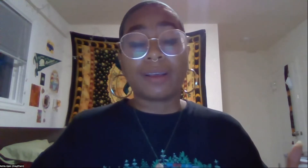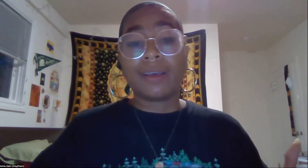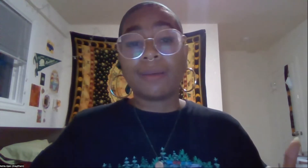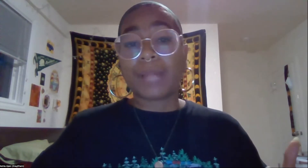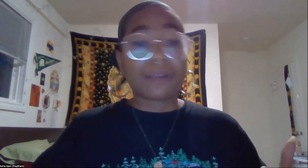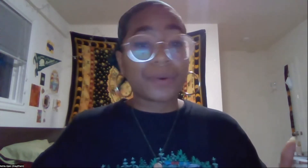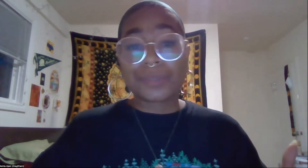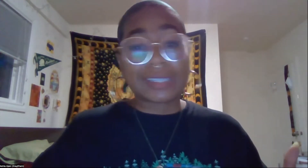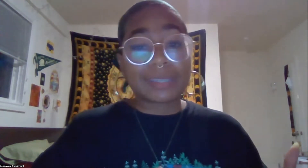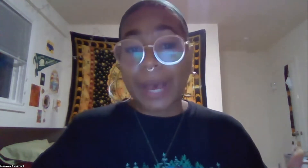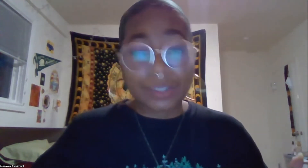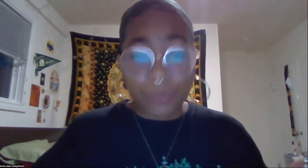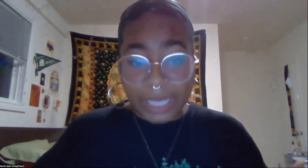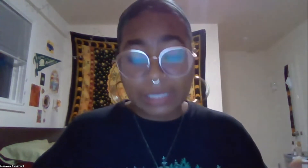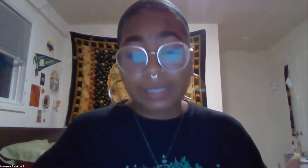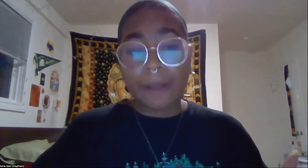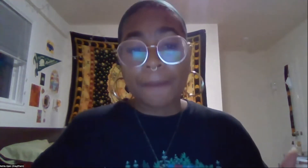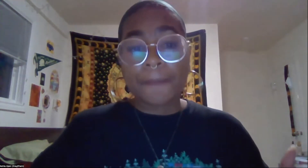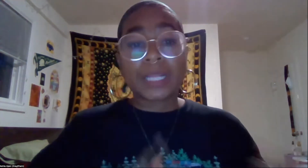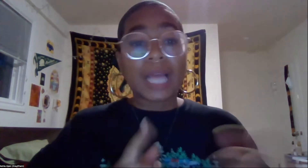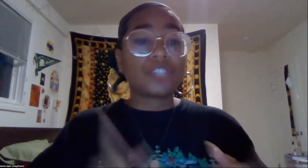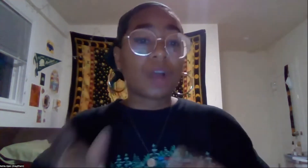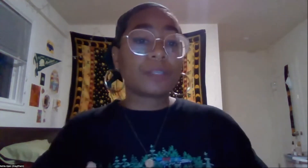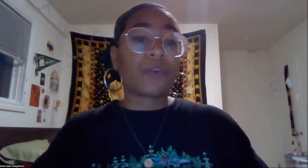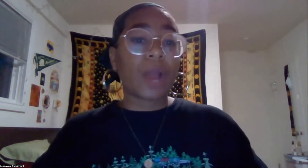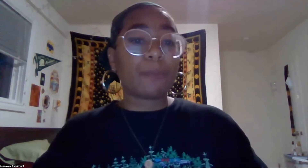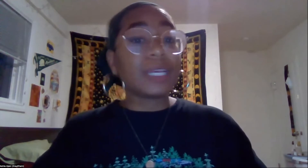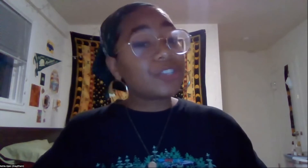Black folks despise waste. the last drops of Crown Peach